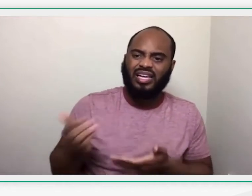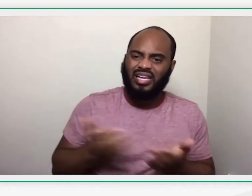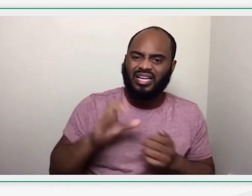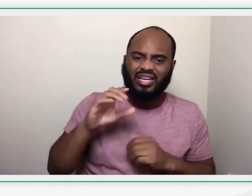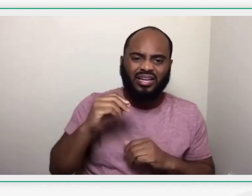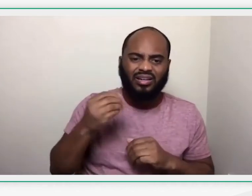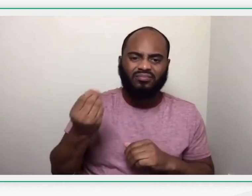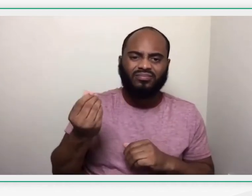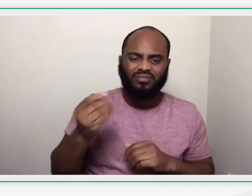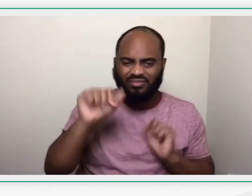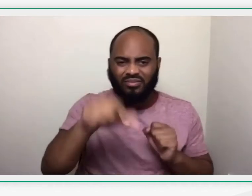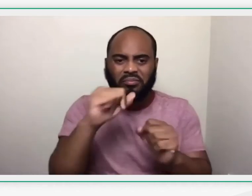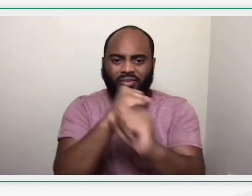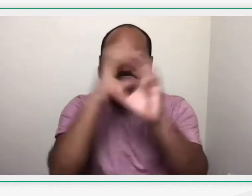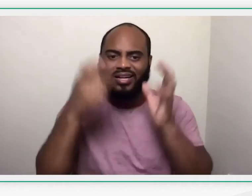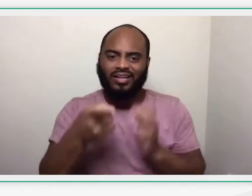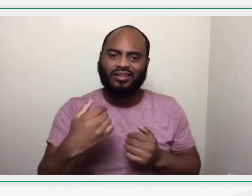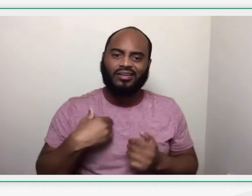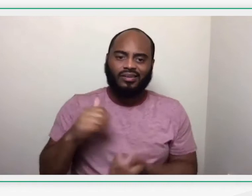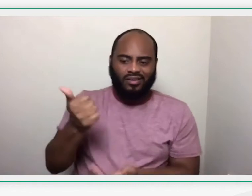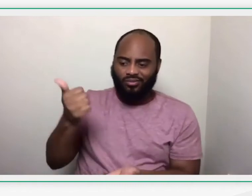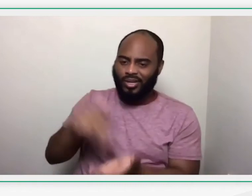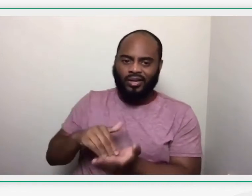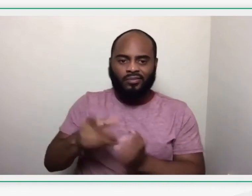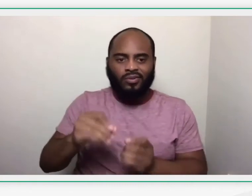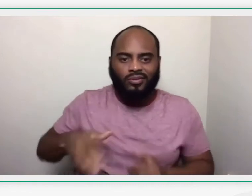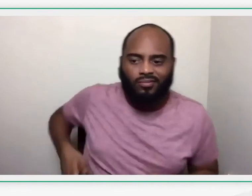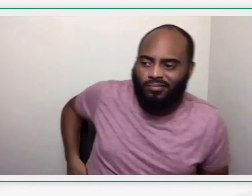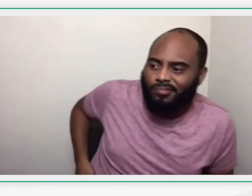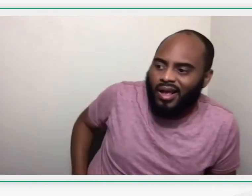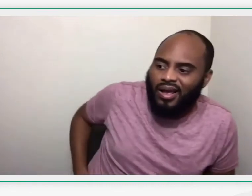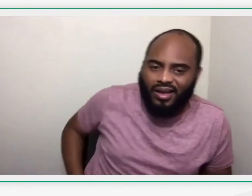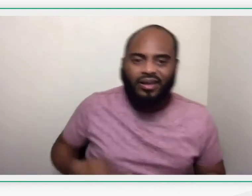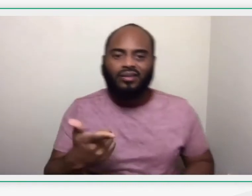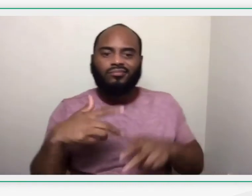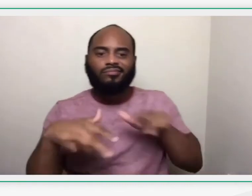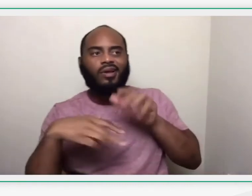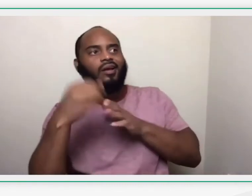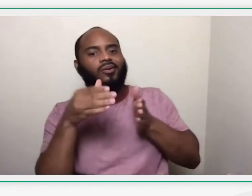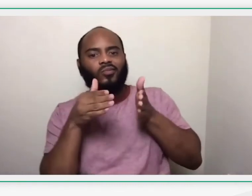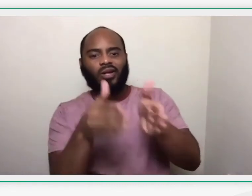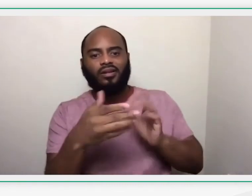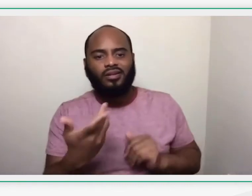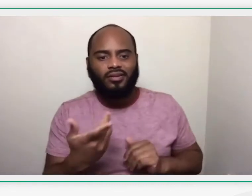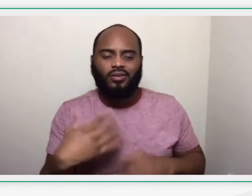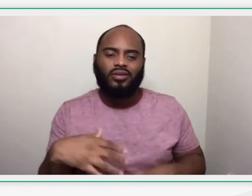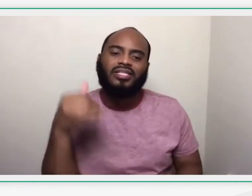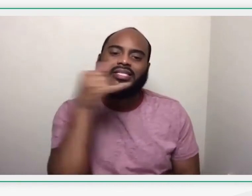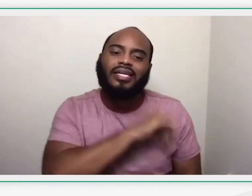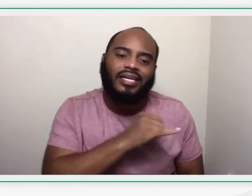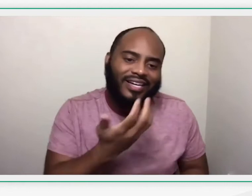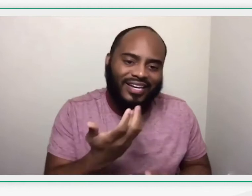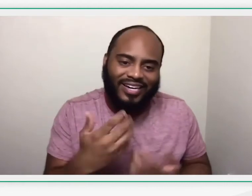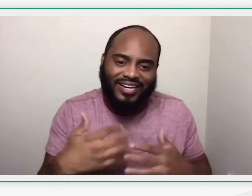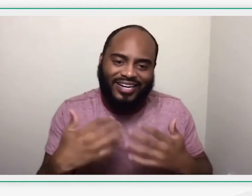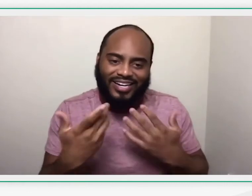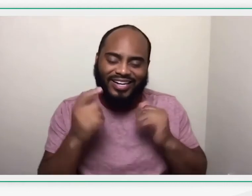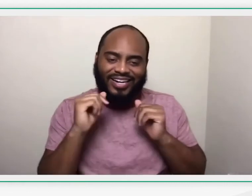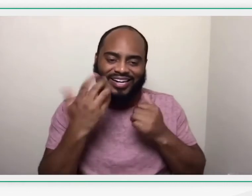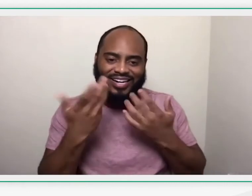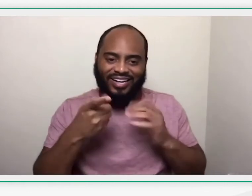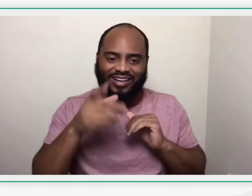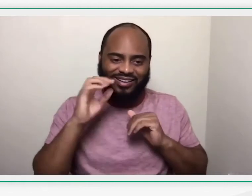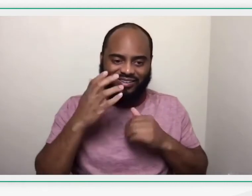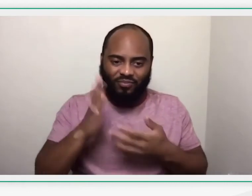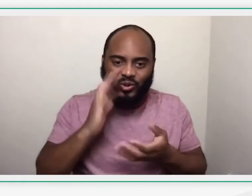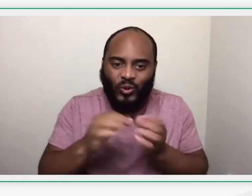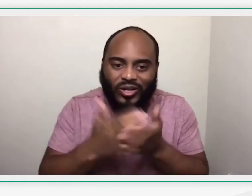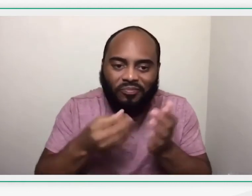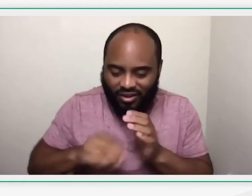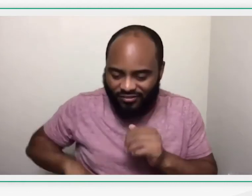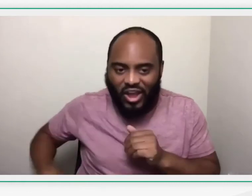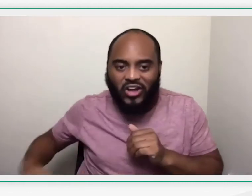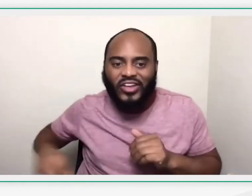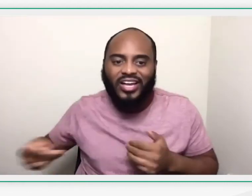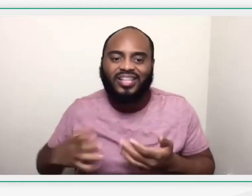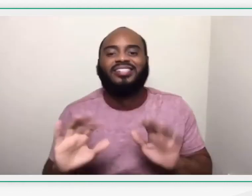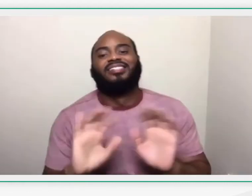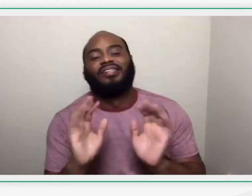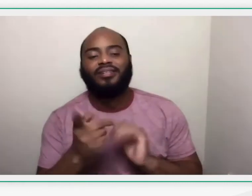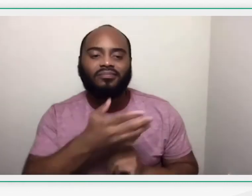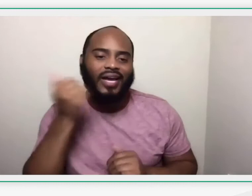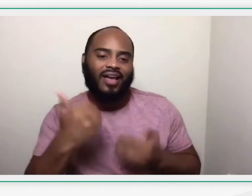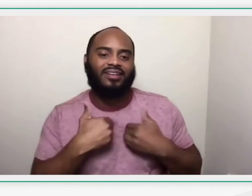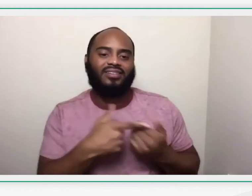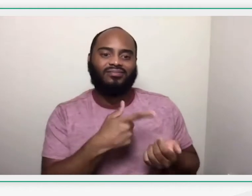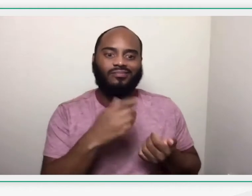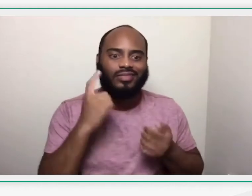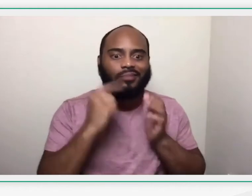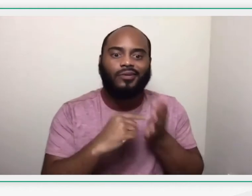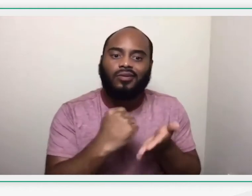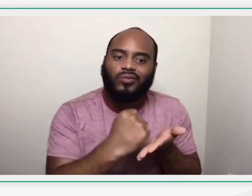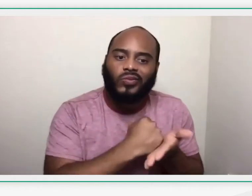Also, another thing to consider is: it's easier to use credit than carrying cash. Can you imagine walking down the street with $10,000 in your pocket in case you might need it? That's ridiculous. You might even lose some money on the way, with having it fall out,